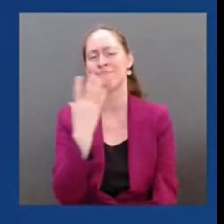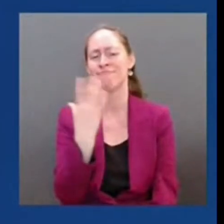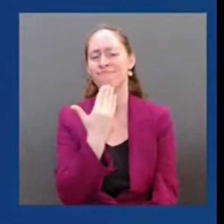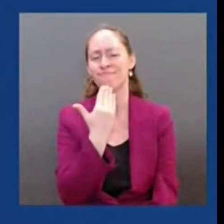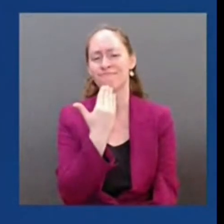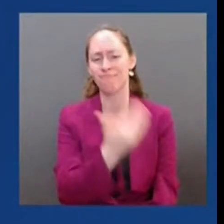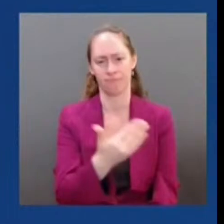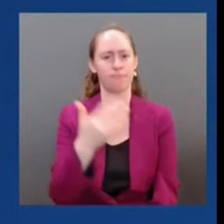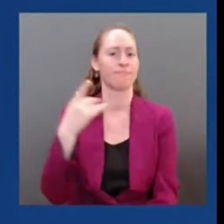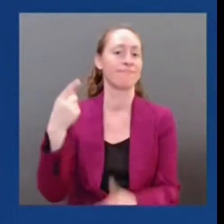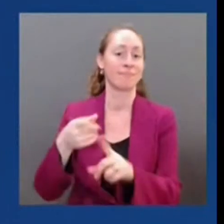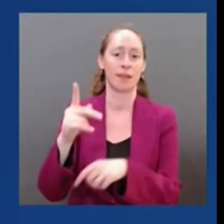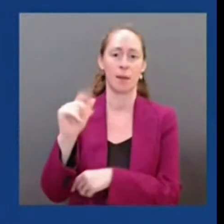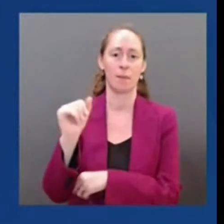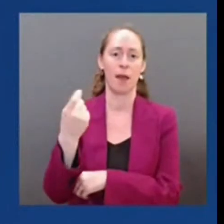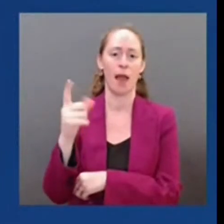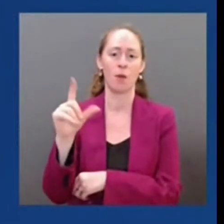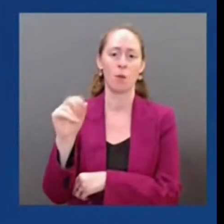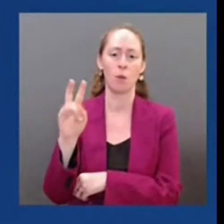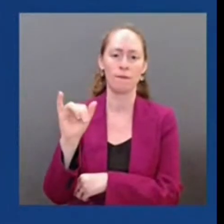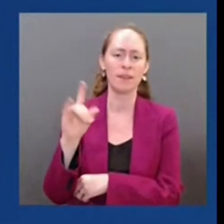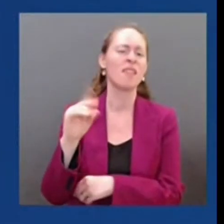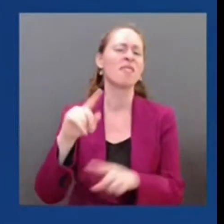HAD DONE AN EXTRAORDINARY JOB